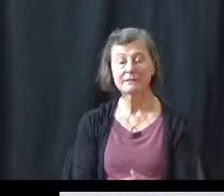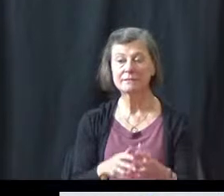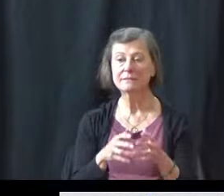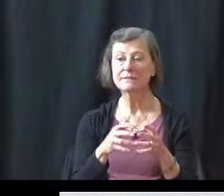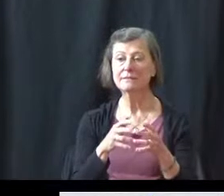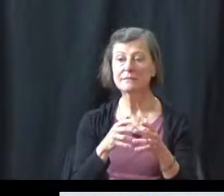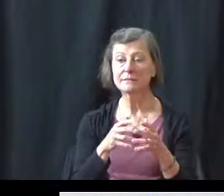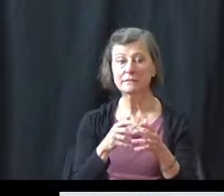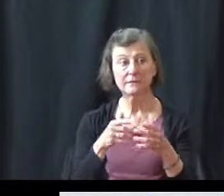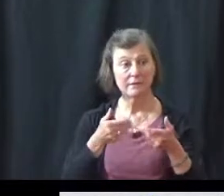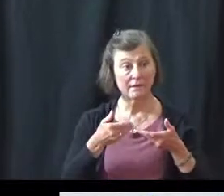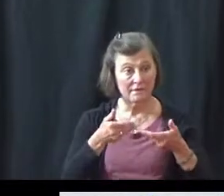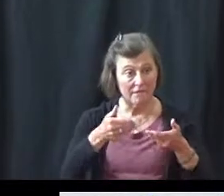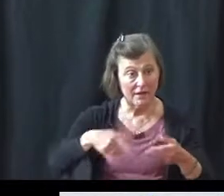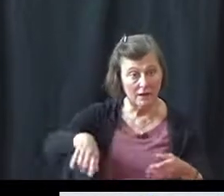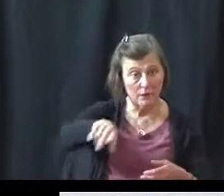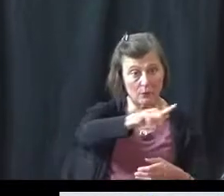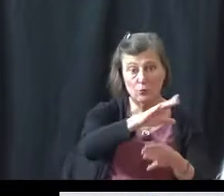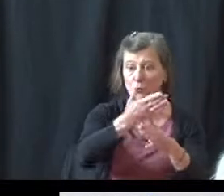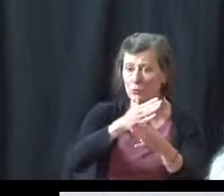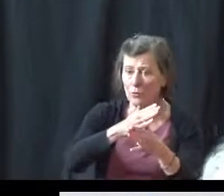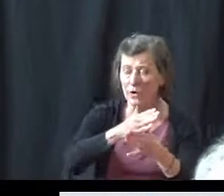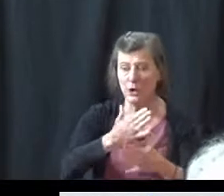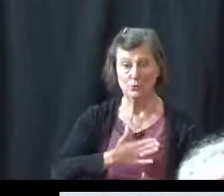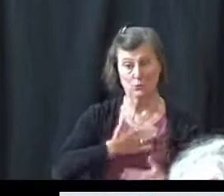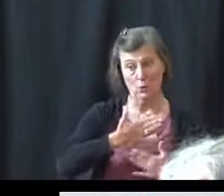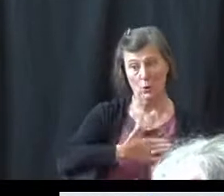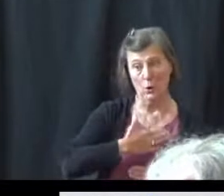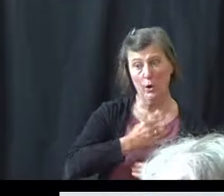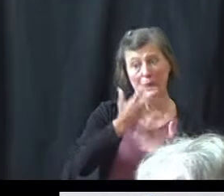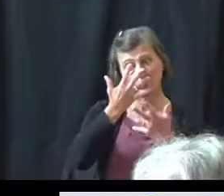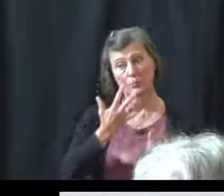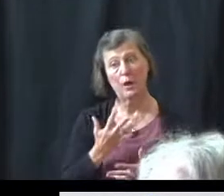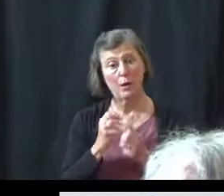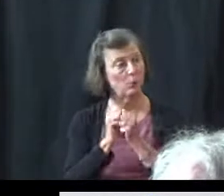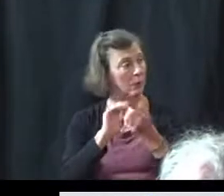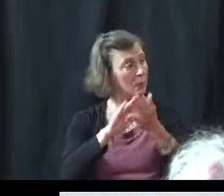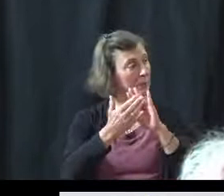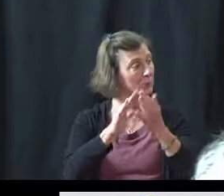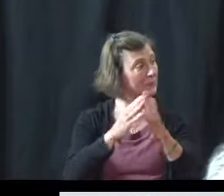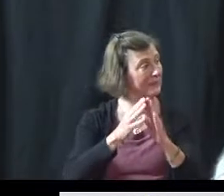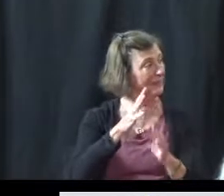We invite you to share your joys and sorrows with the community and to check on